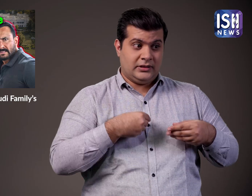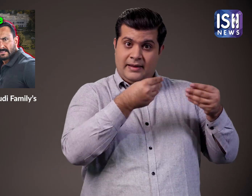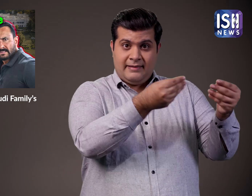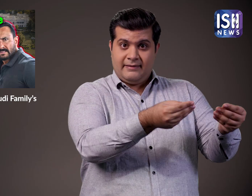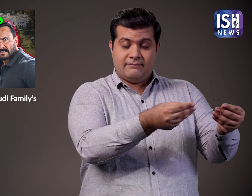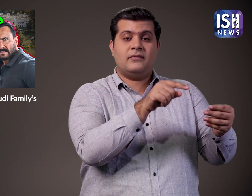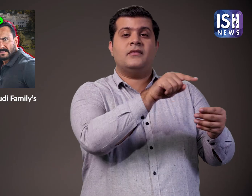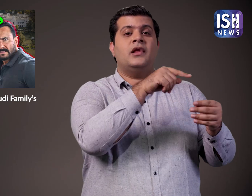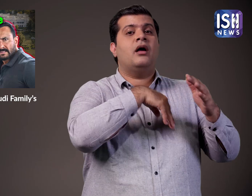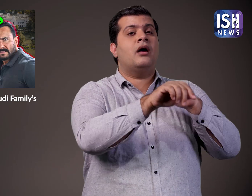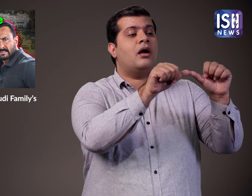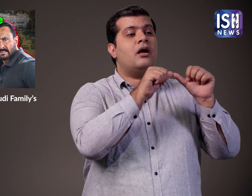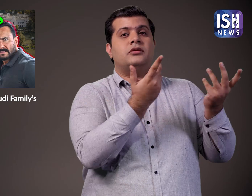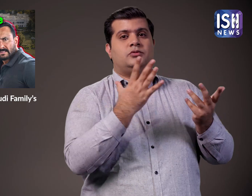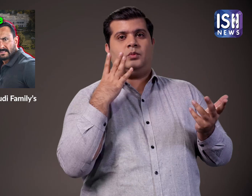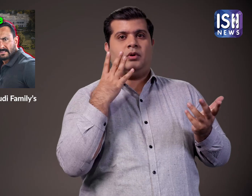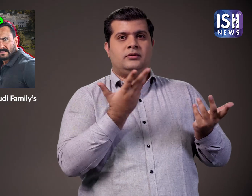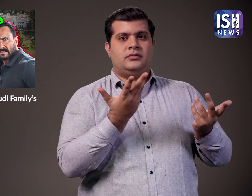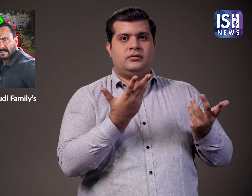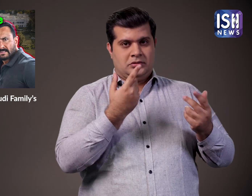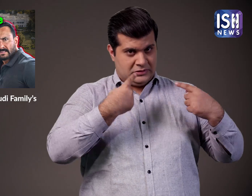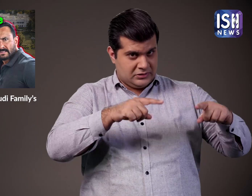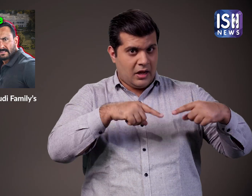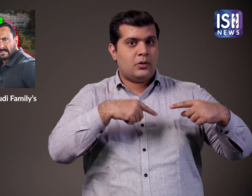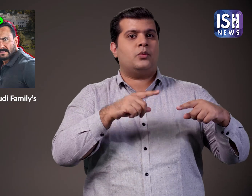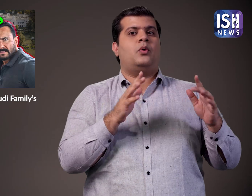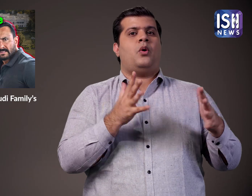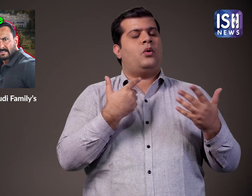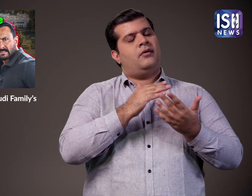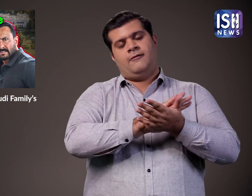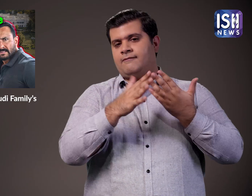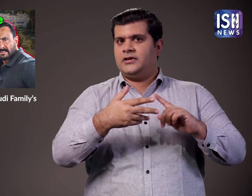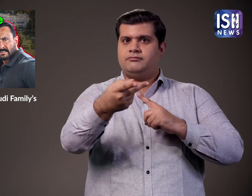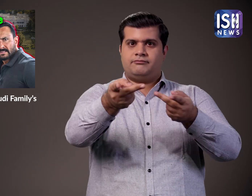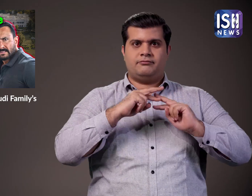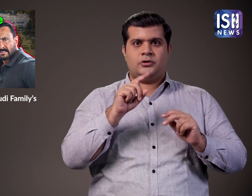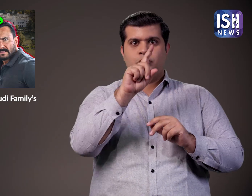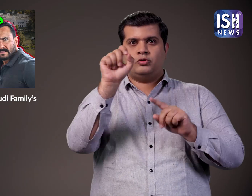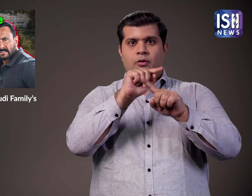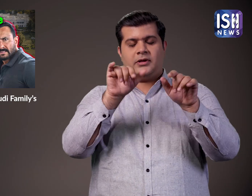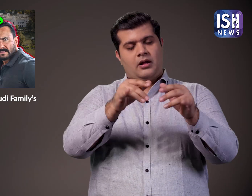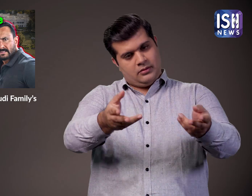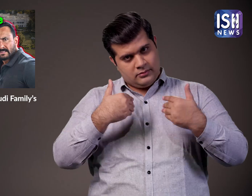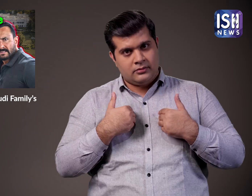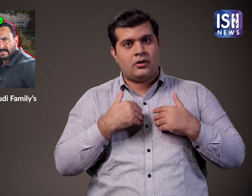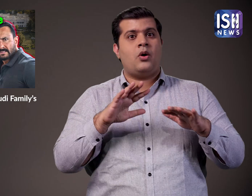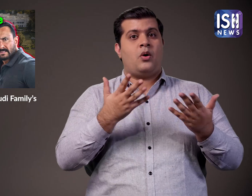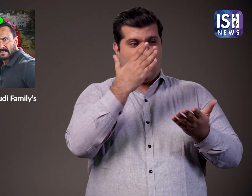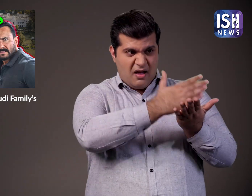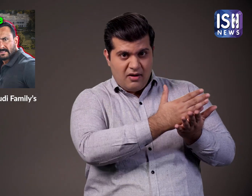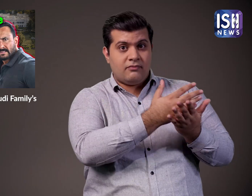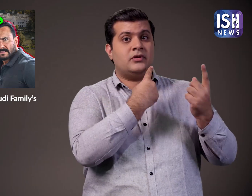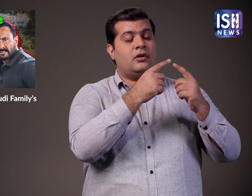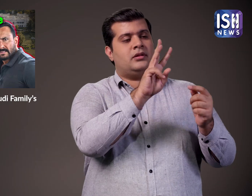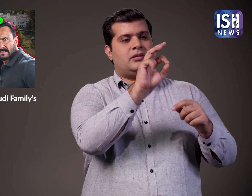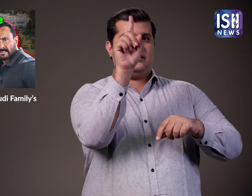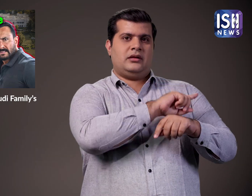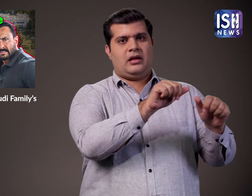to inform the court if the matter has been resolved or the decision of the same.